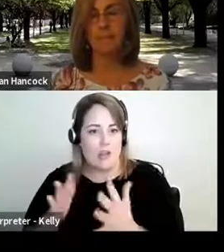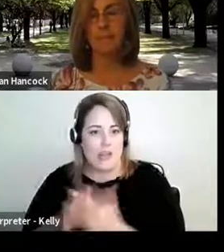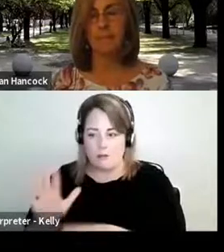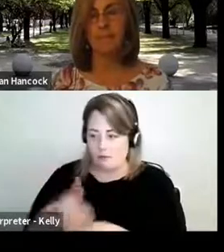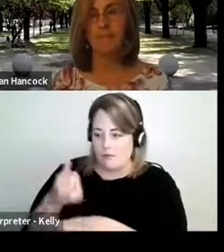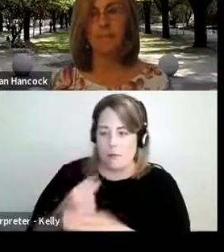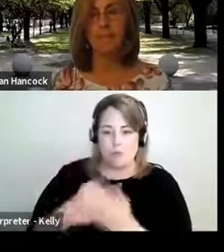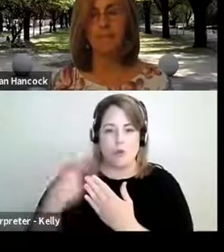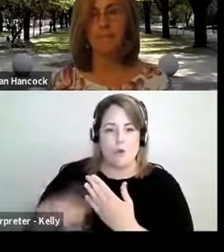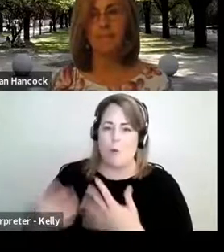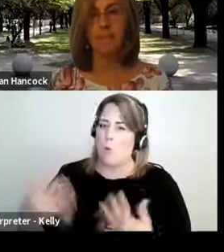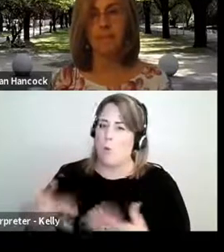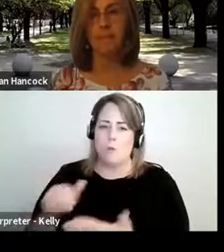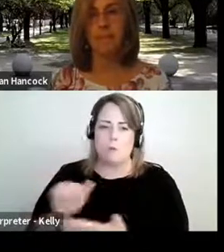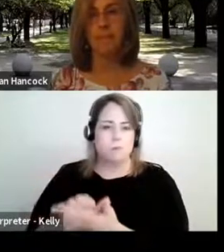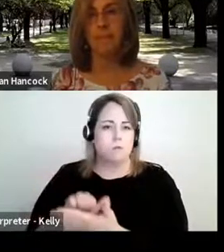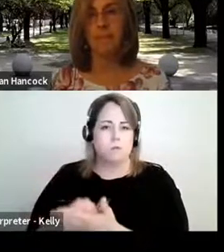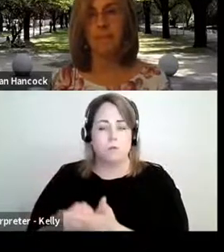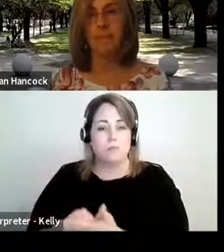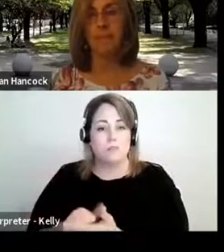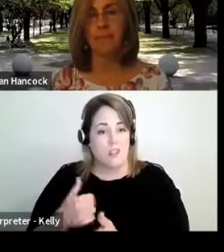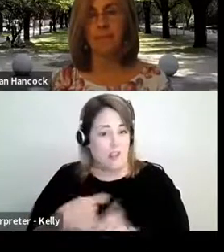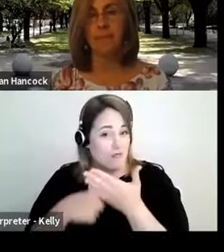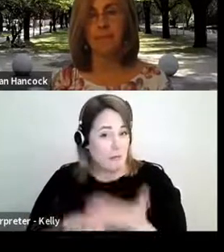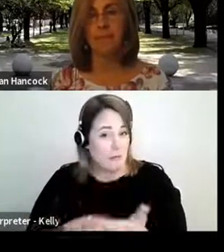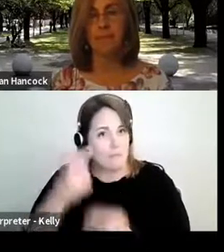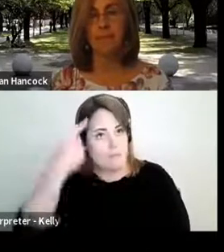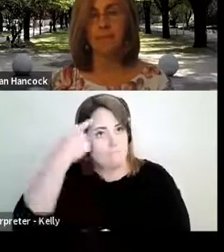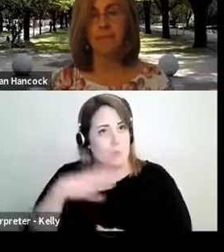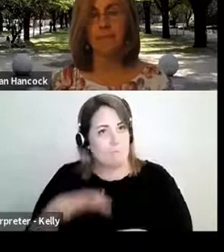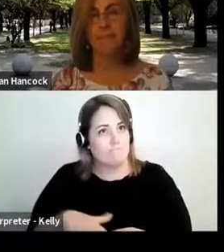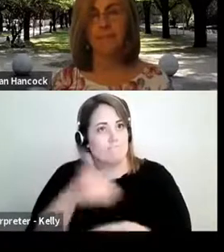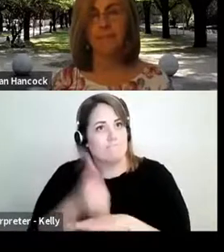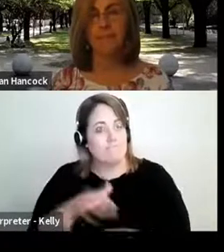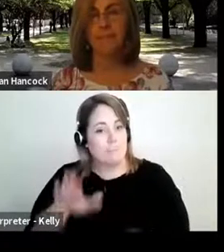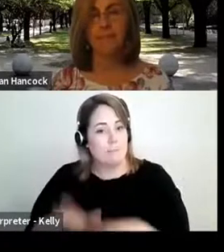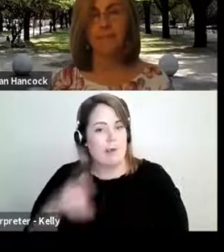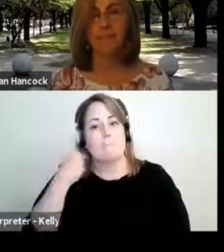thinking about setting up a program, I’d really advise you to check that out. And Katy, I know